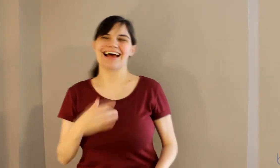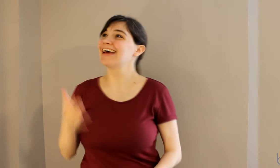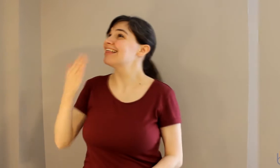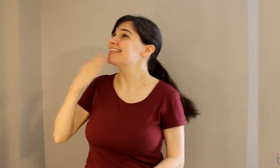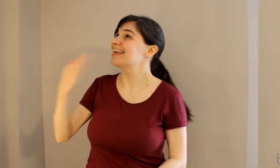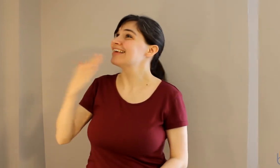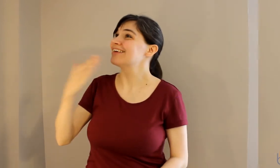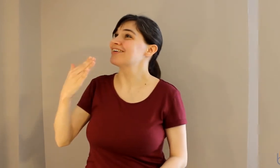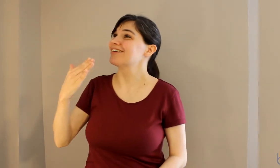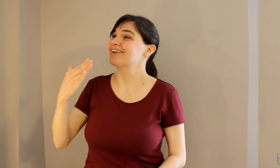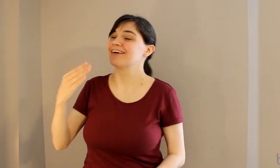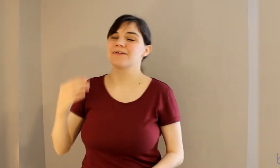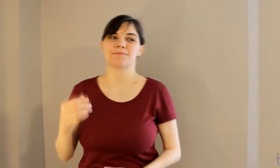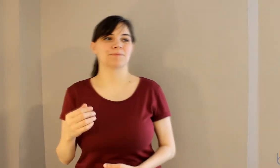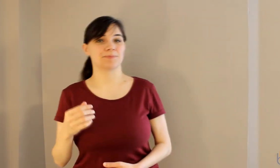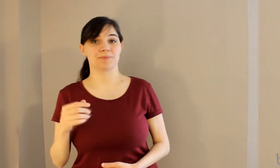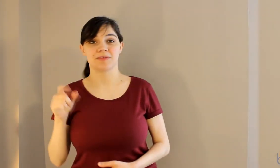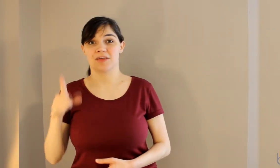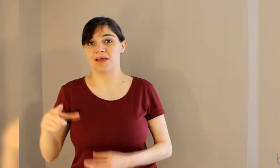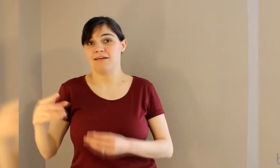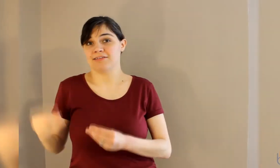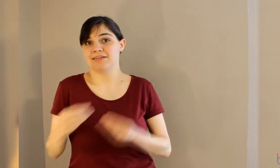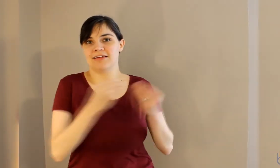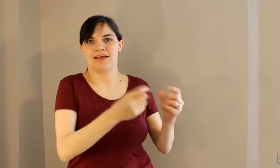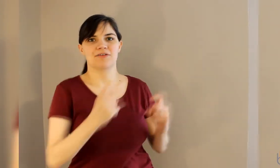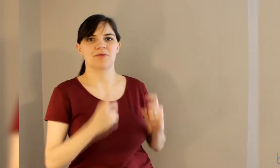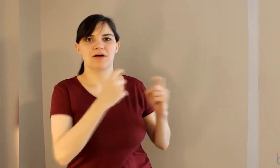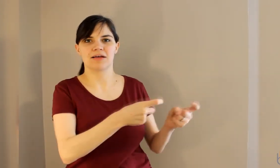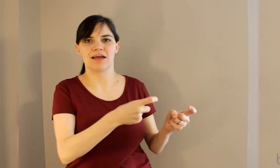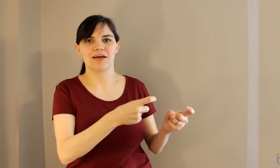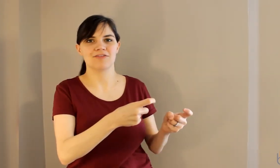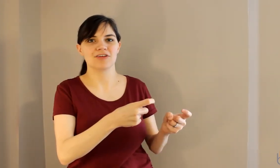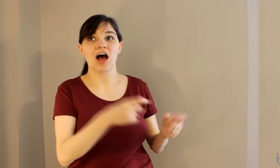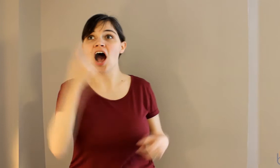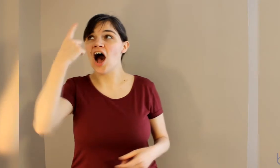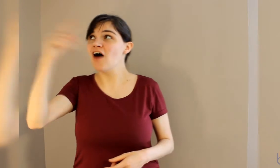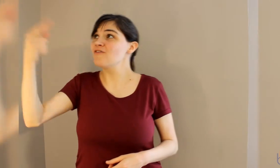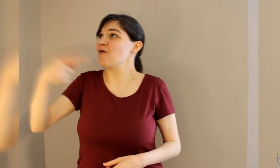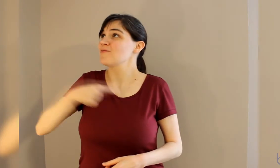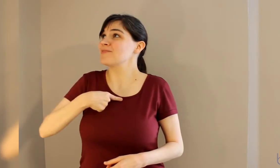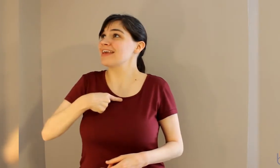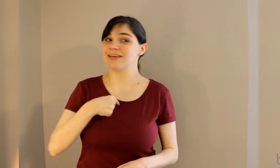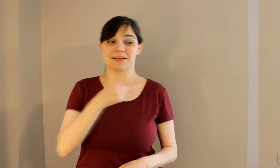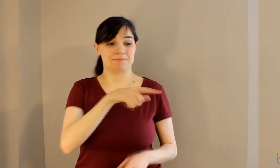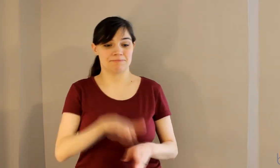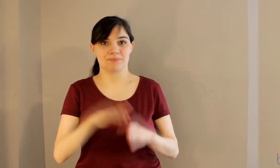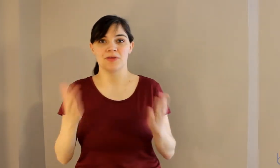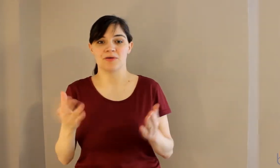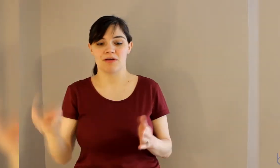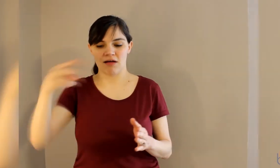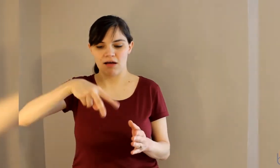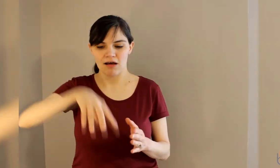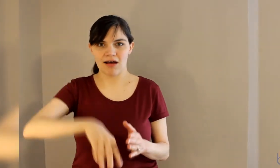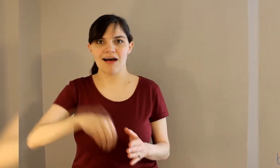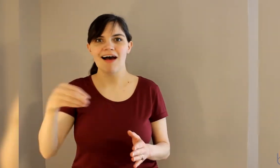"Thank you!" She gave him a gift. "For me?" Toby asked. He opened it and looked inside.